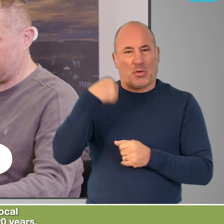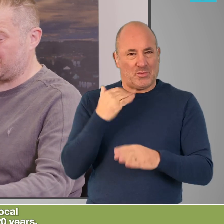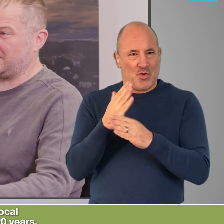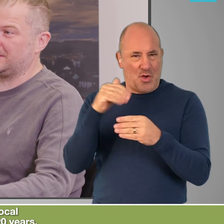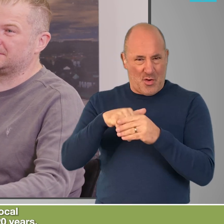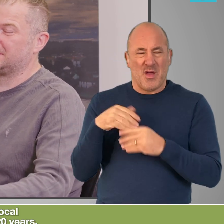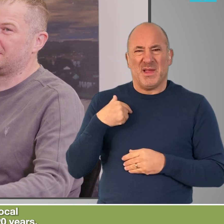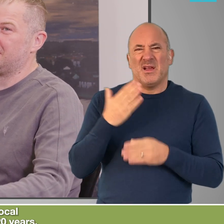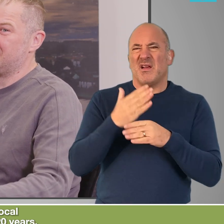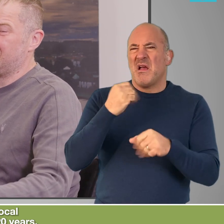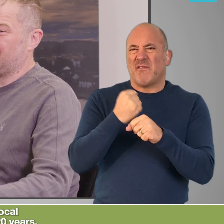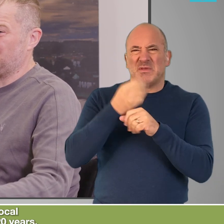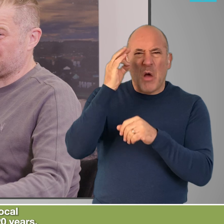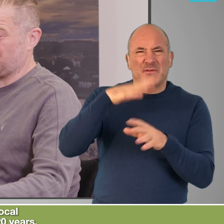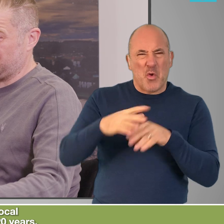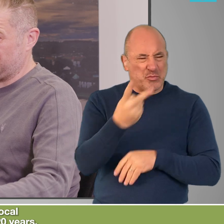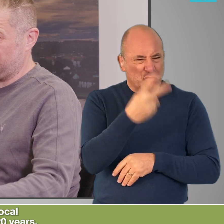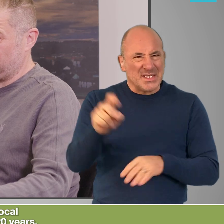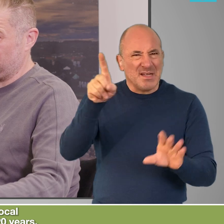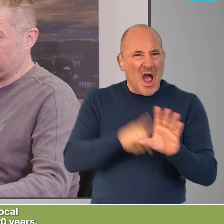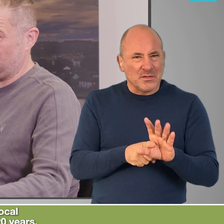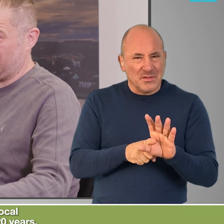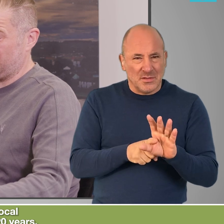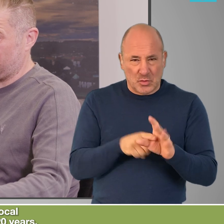I've been in local government for 20 years.